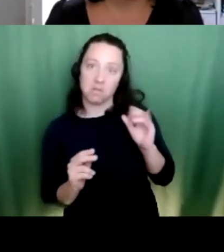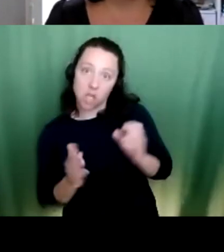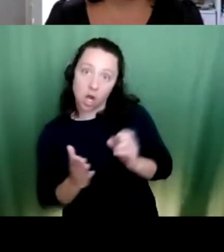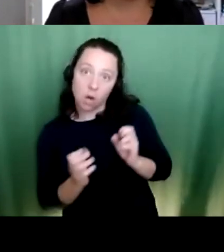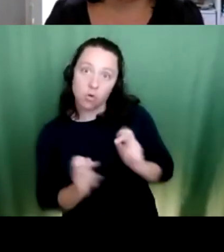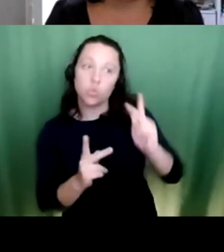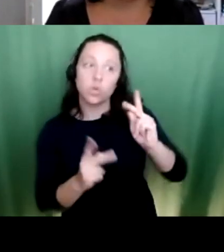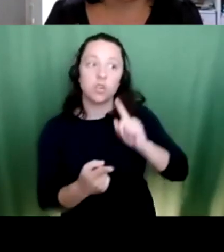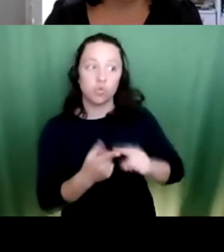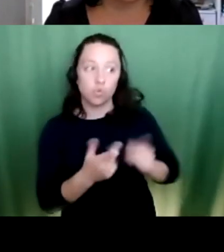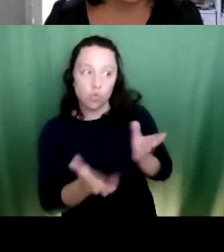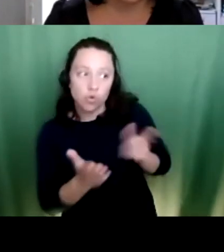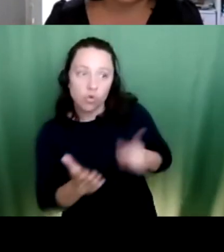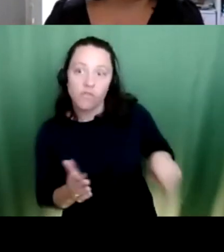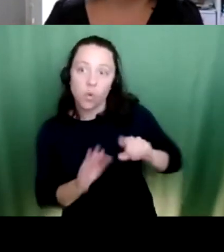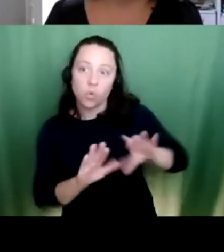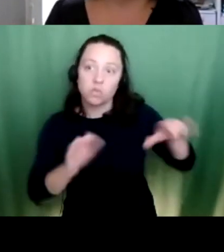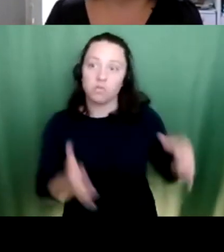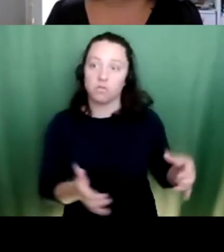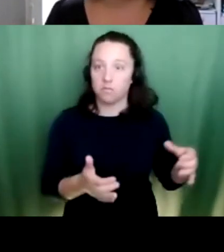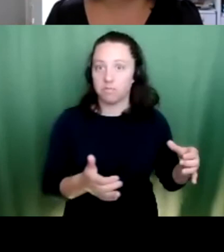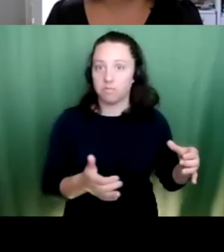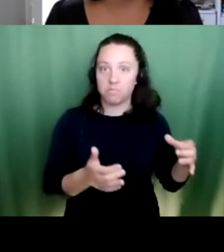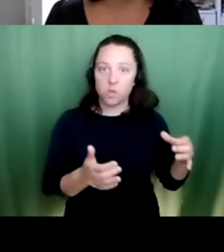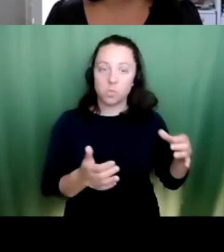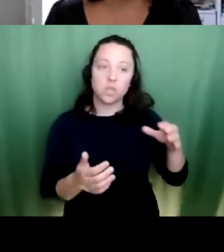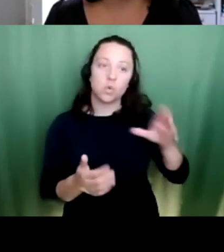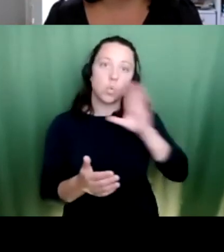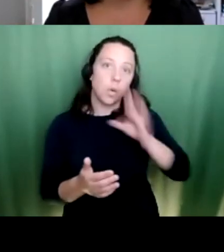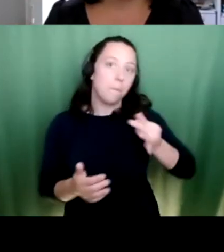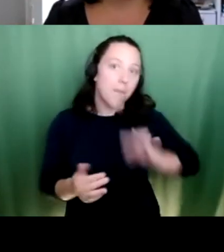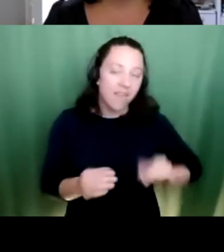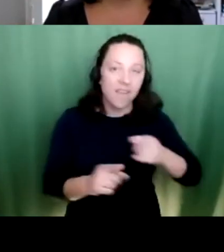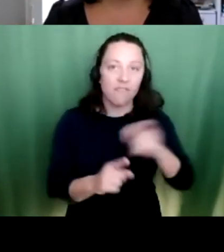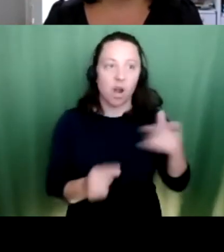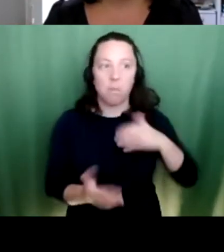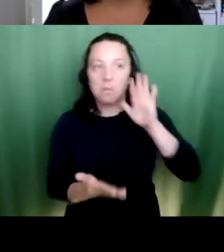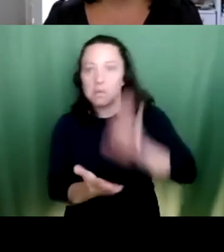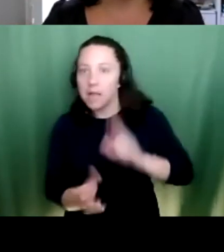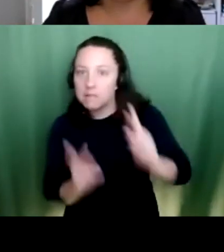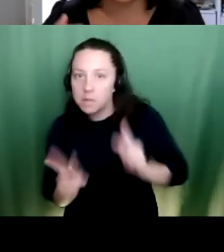turning it from challenge to opportunity which is exciting. And think sort of in the